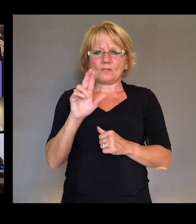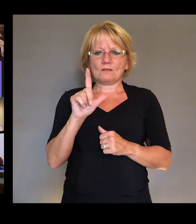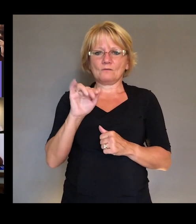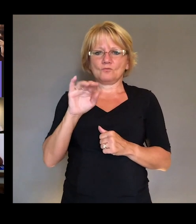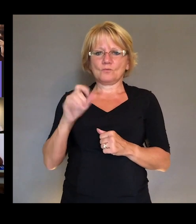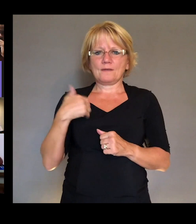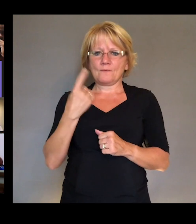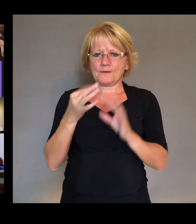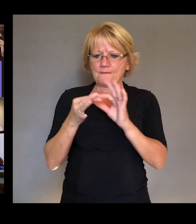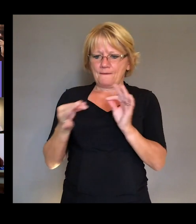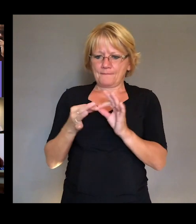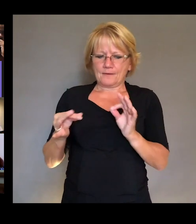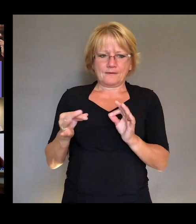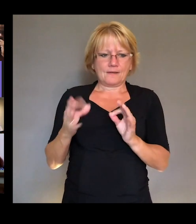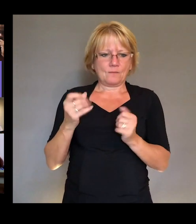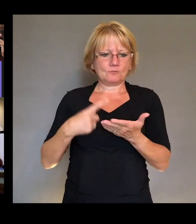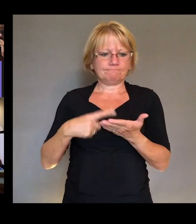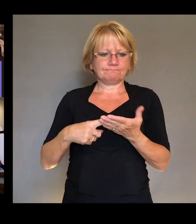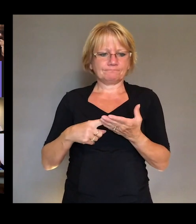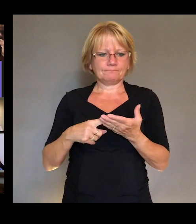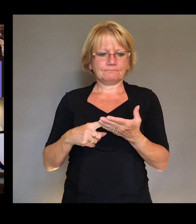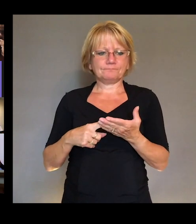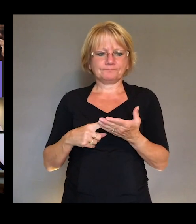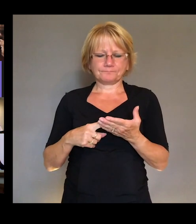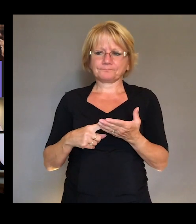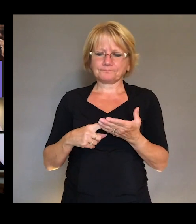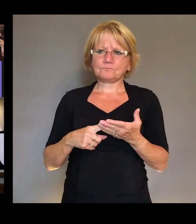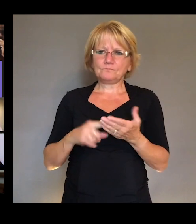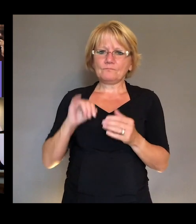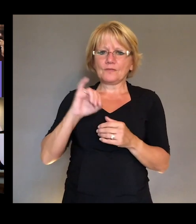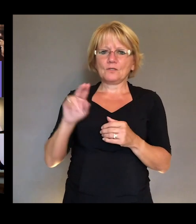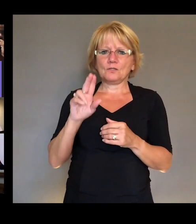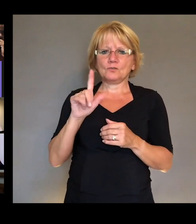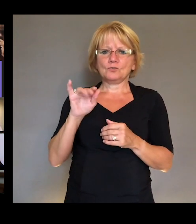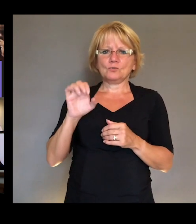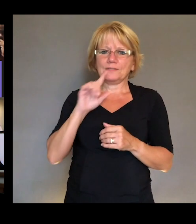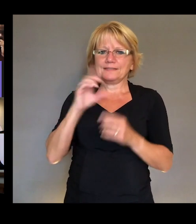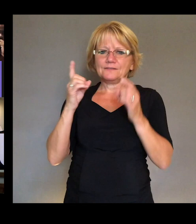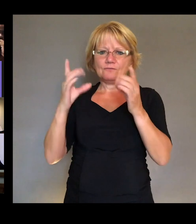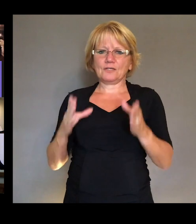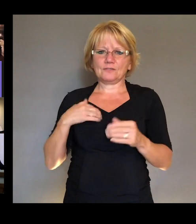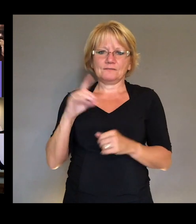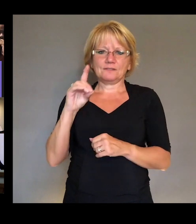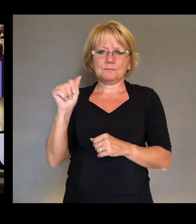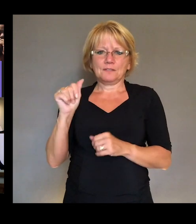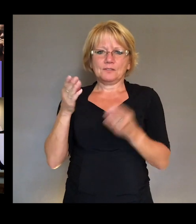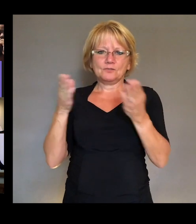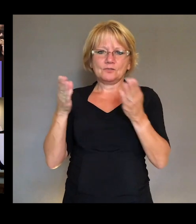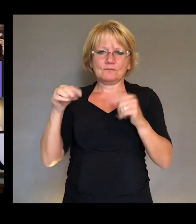and I kind of wanted to talk about this because I think some of our panelists can, and Julie is the director of disability services